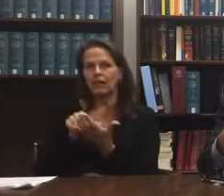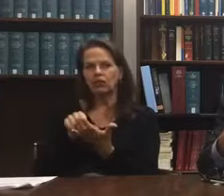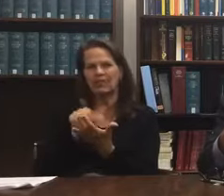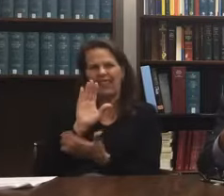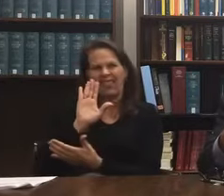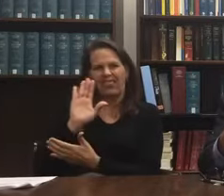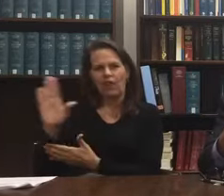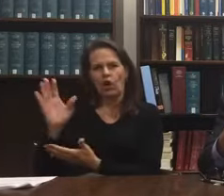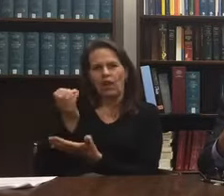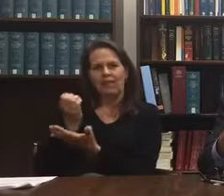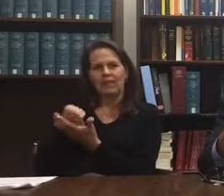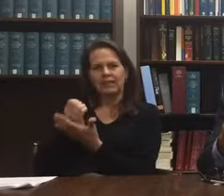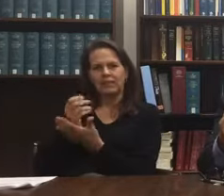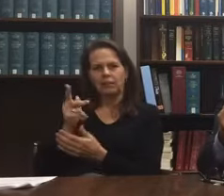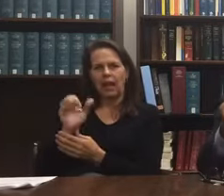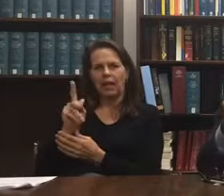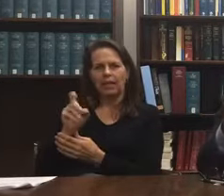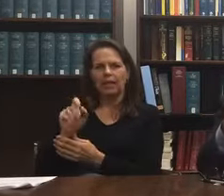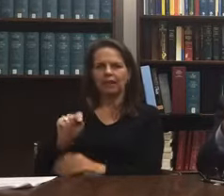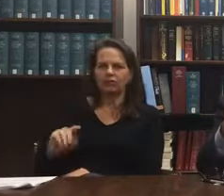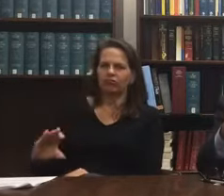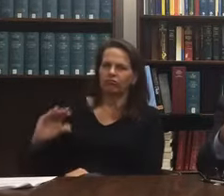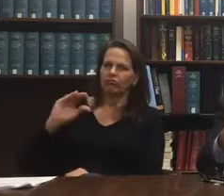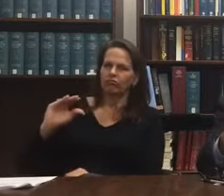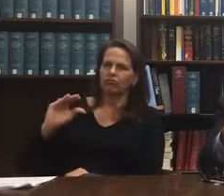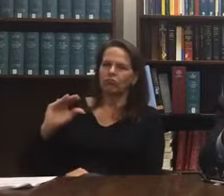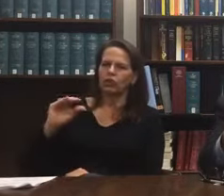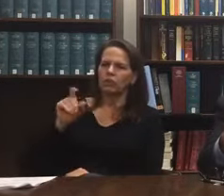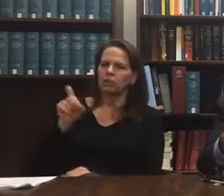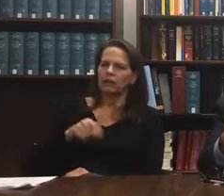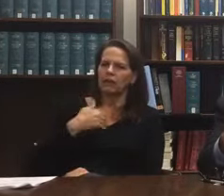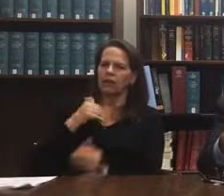you need to have that with you any evidence that you send in prior to the